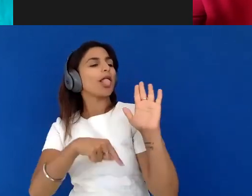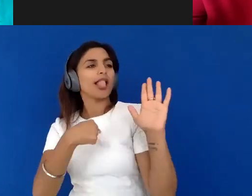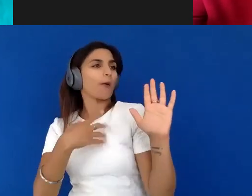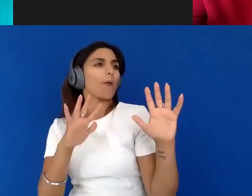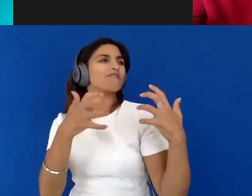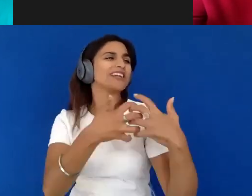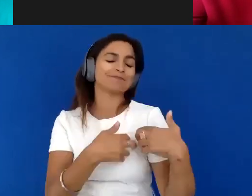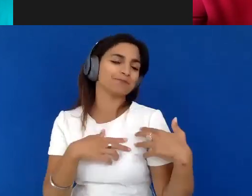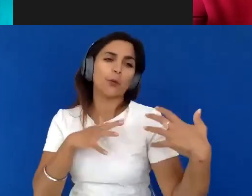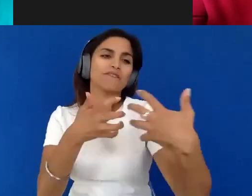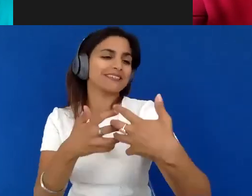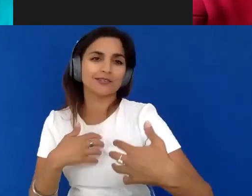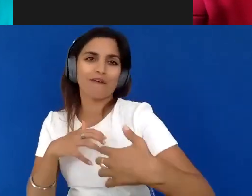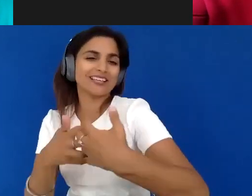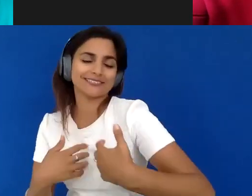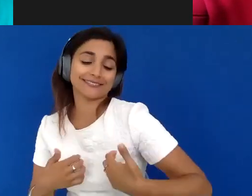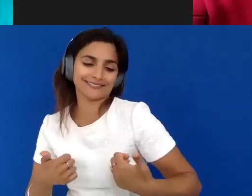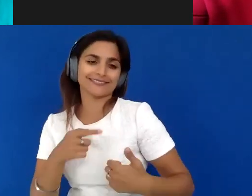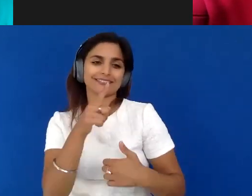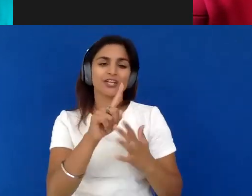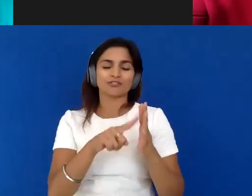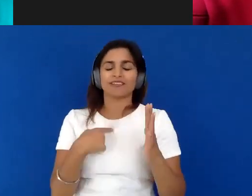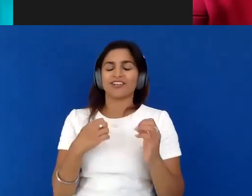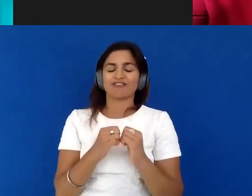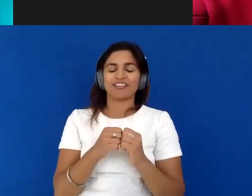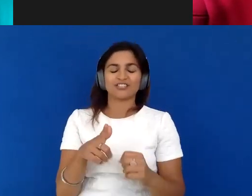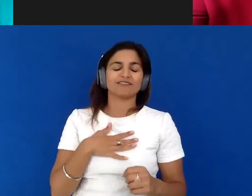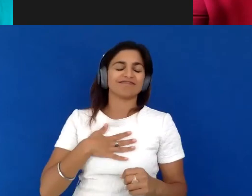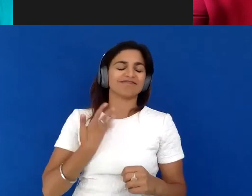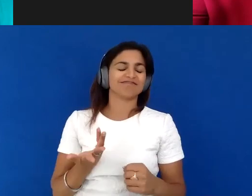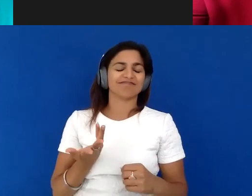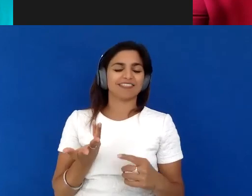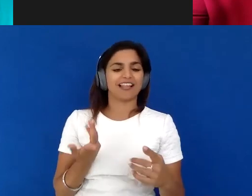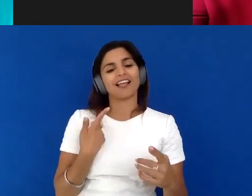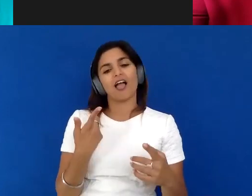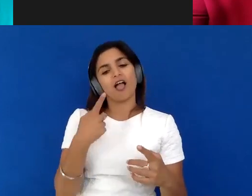she does like being the exception to every rule because God forbid that she's